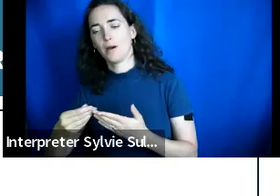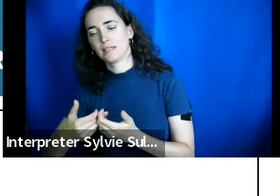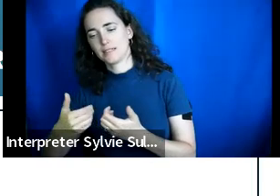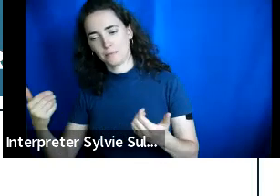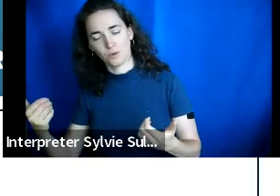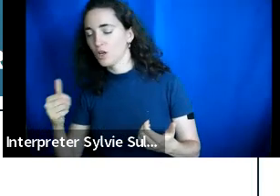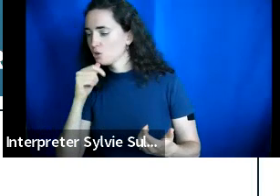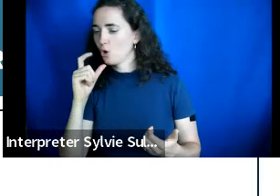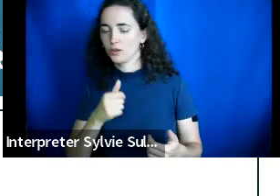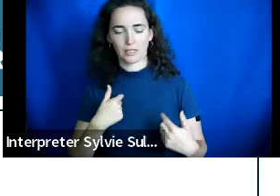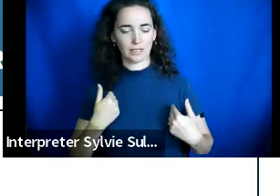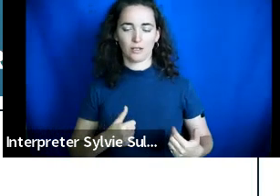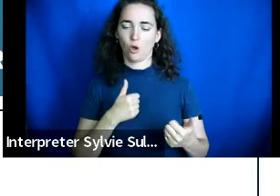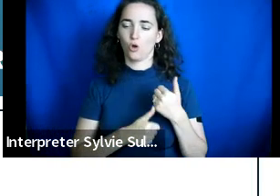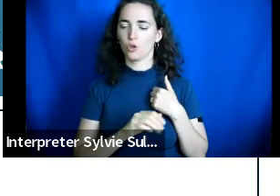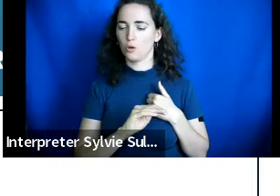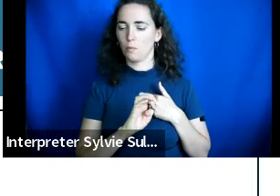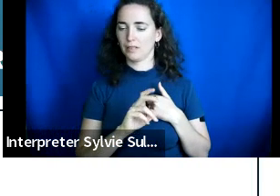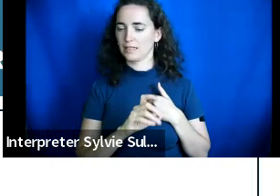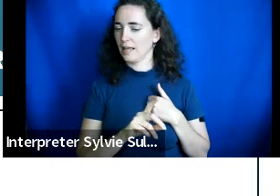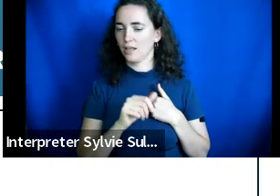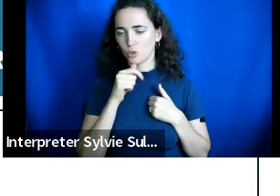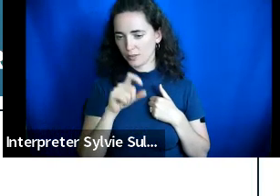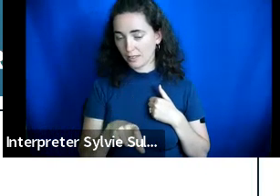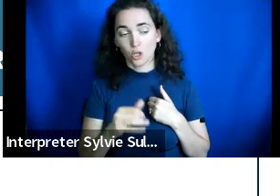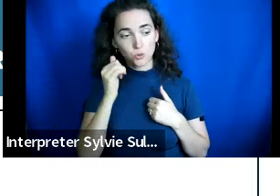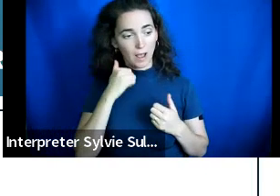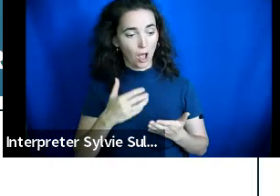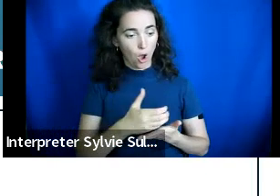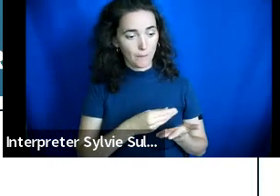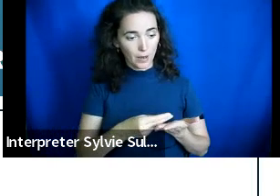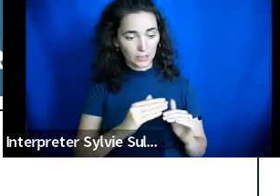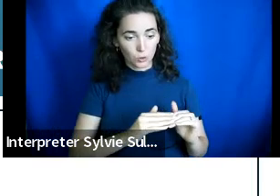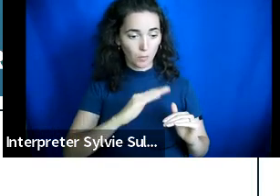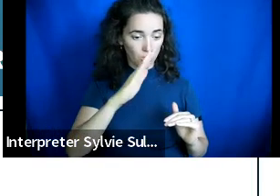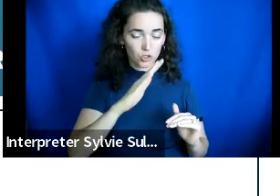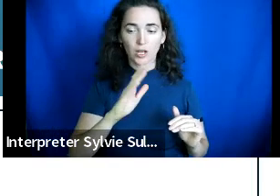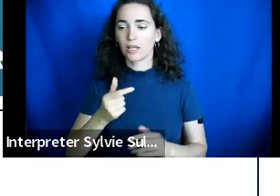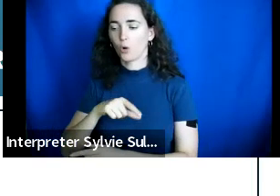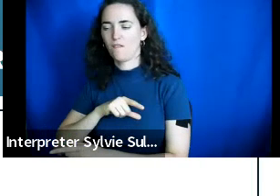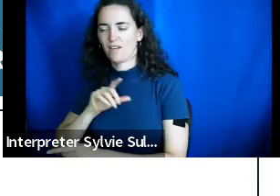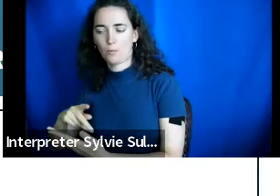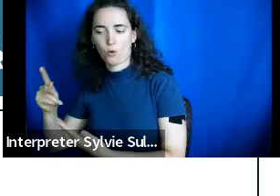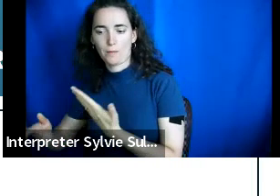So you don't have to be medicaid eligible. So if you make more money, you might qualify for that program.